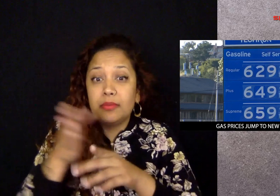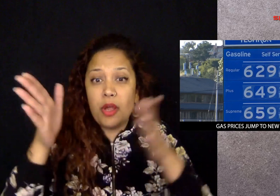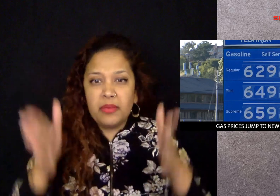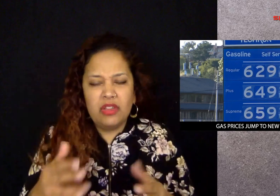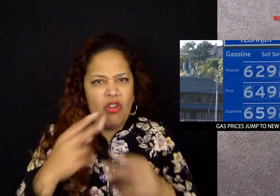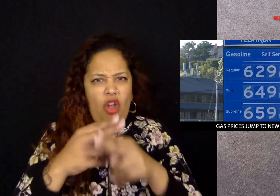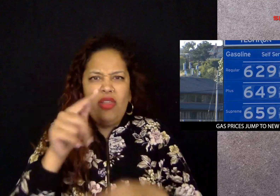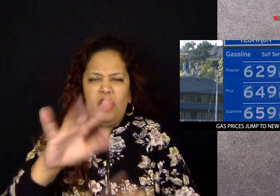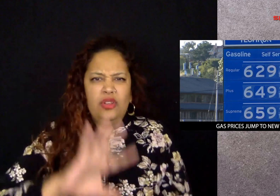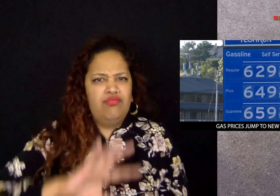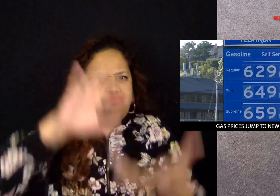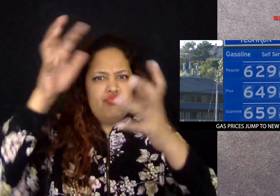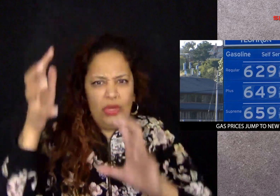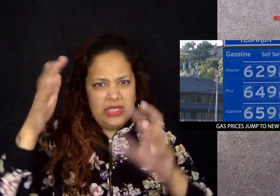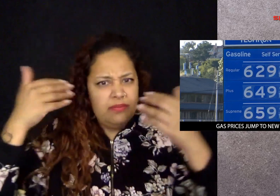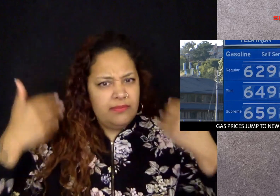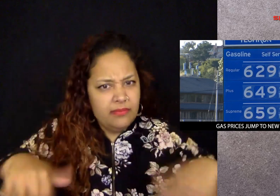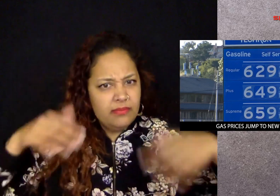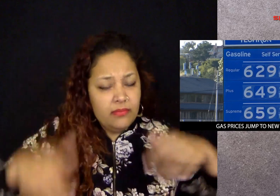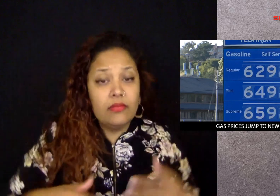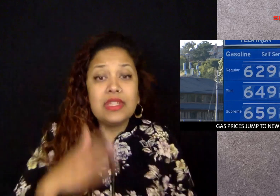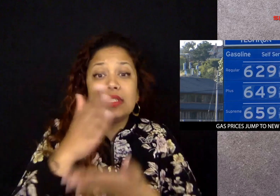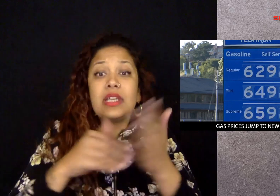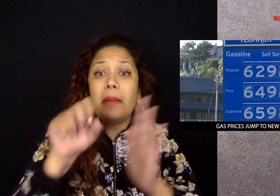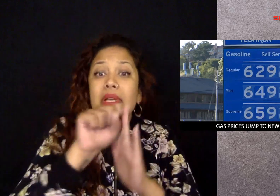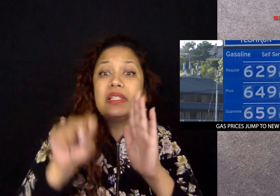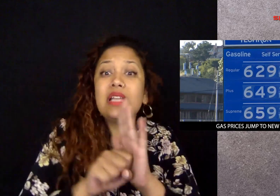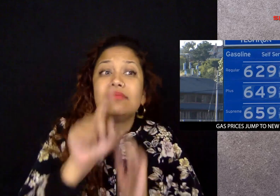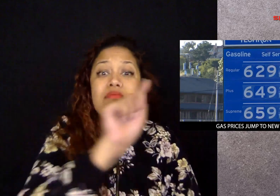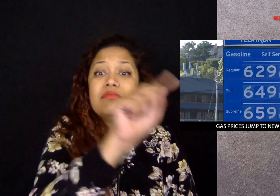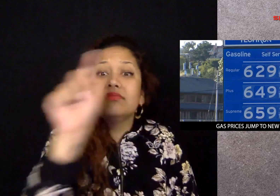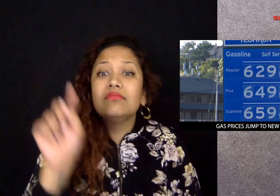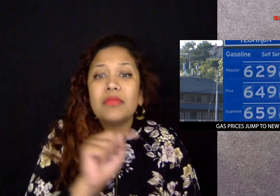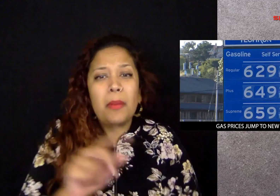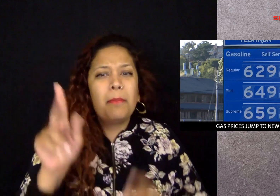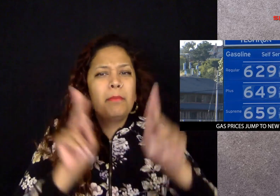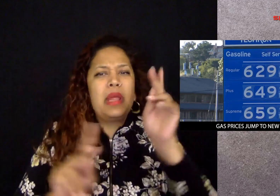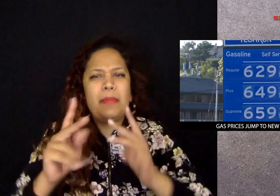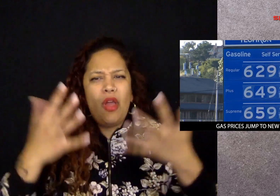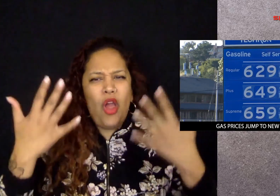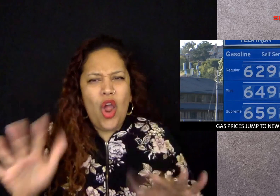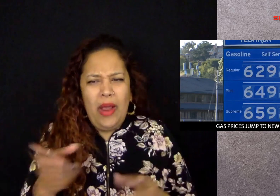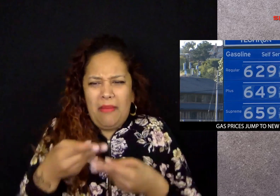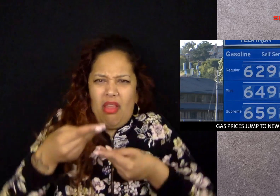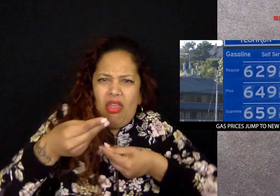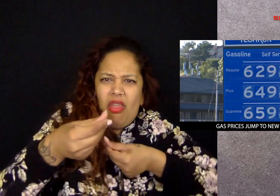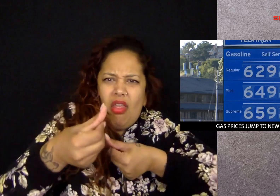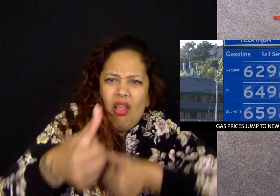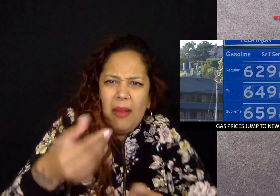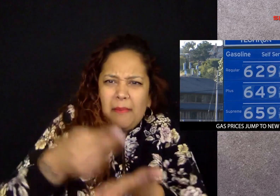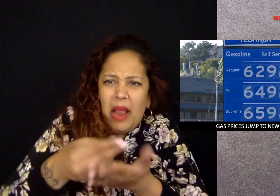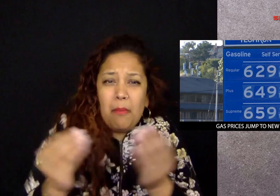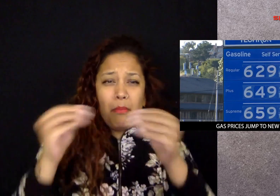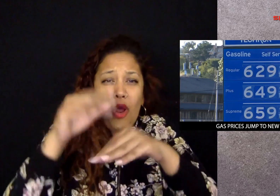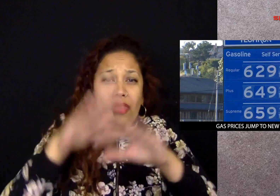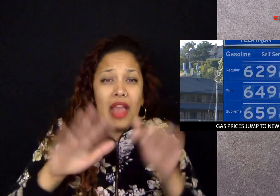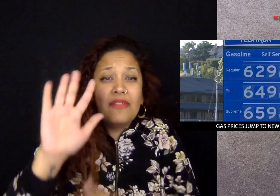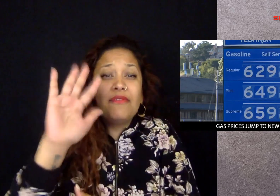level ever and gas experts are calling it a crisis in some states people are already